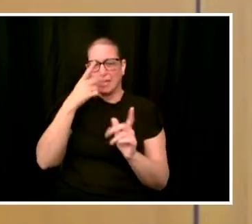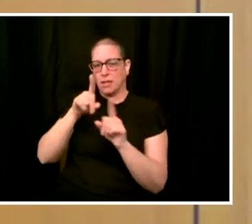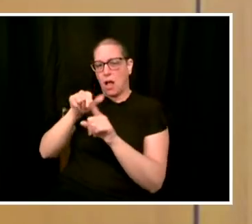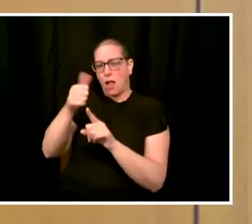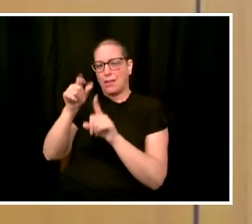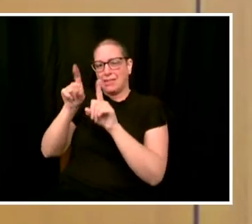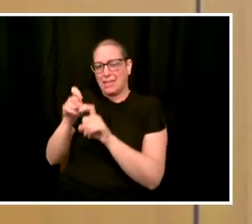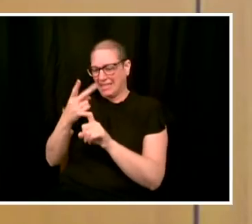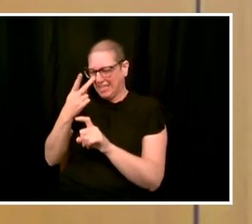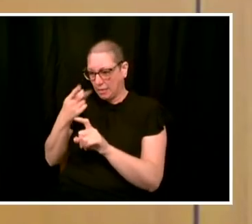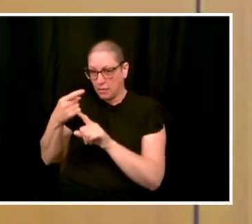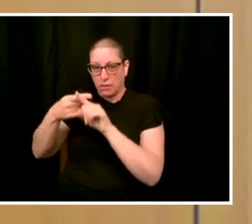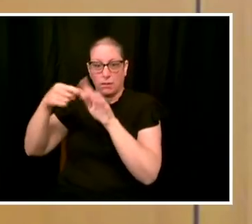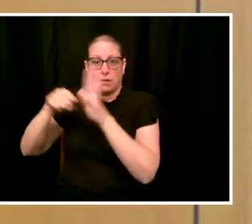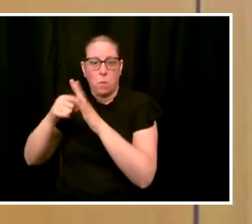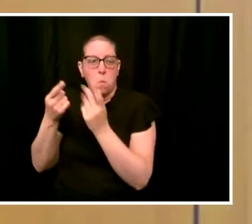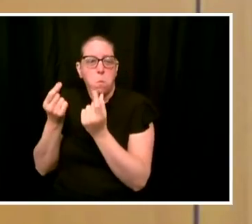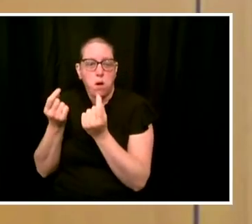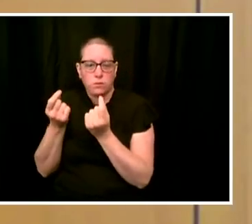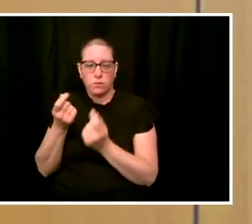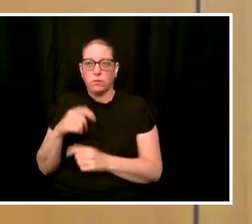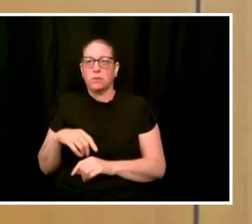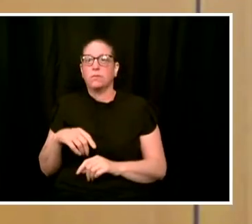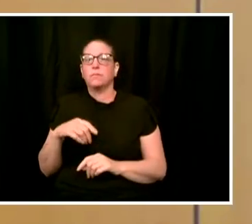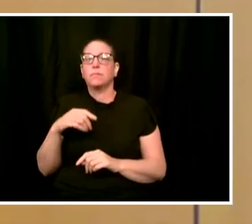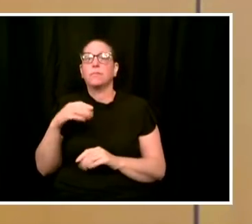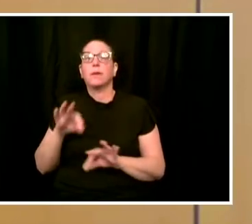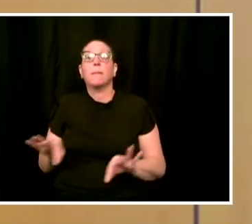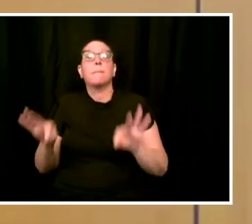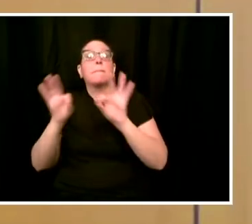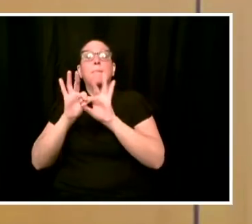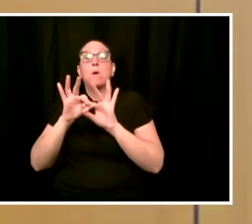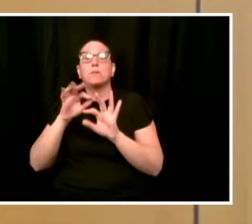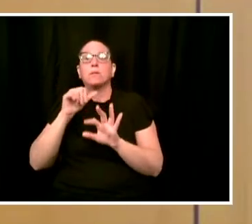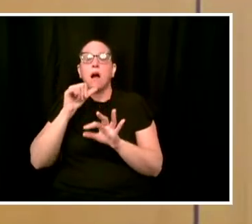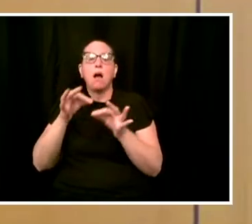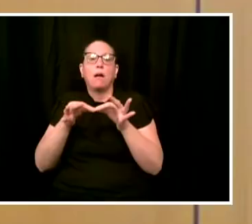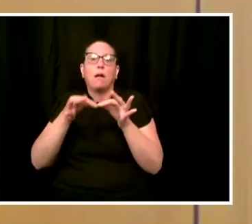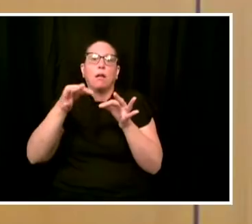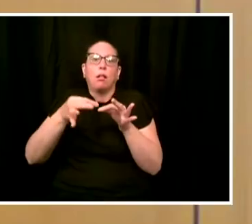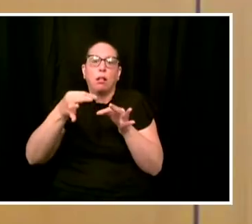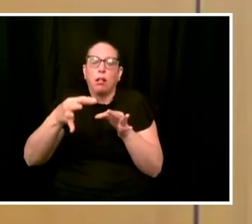NOT TO DELAY